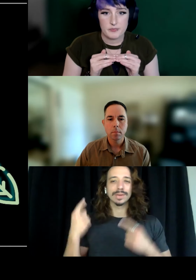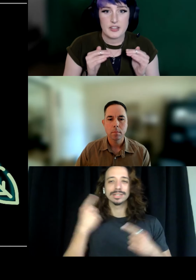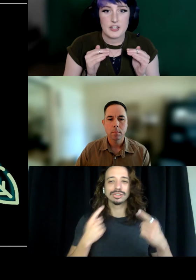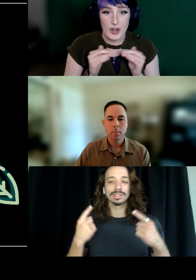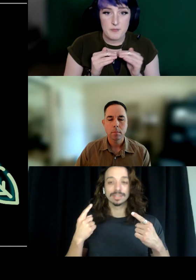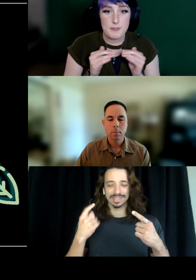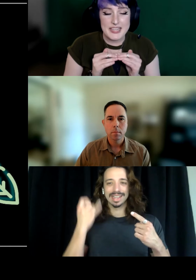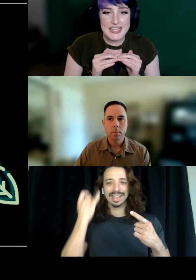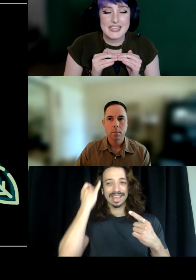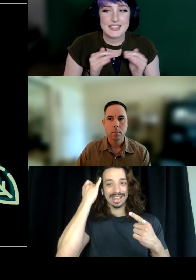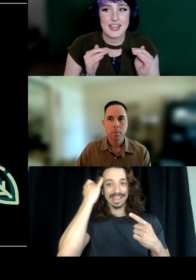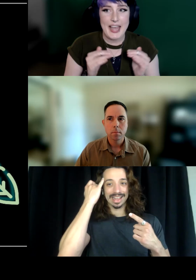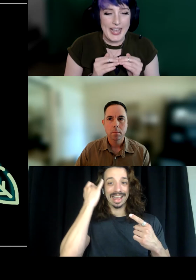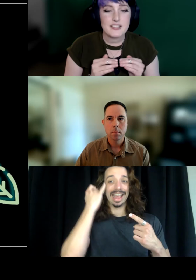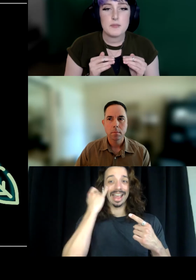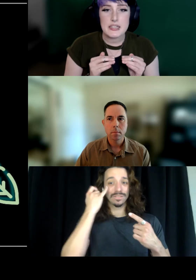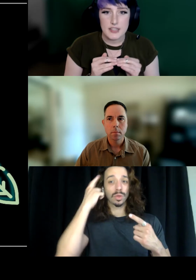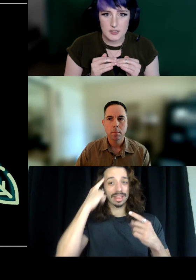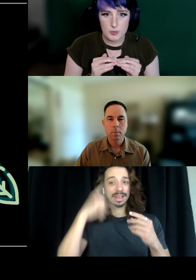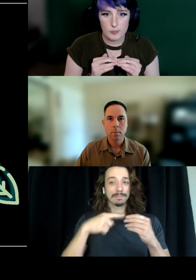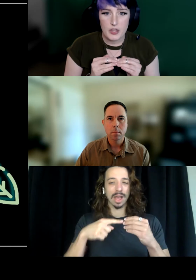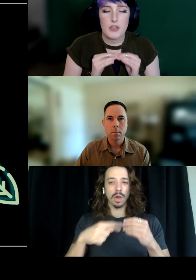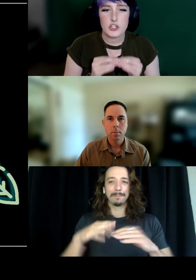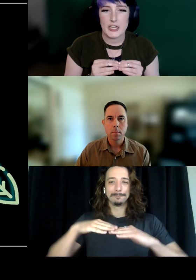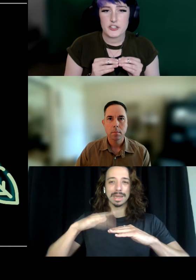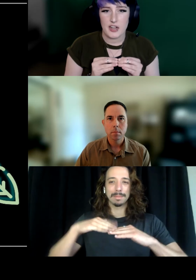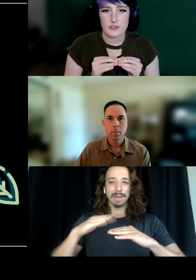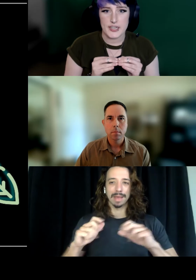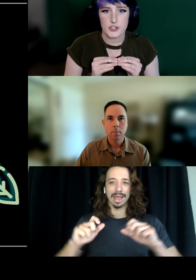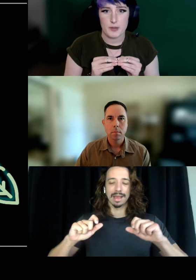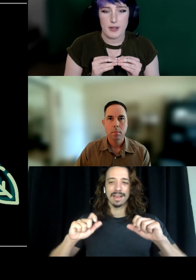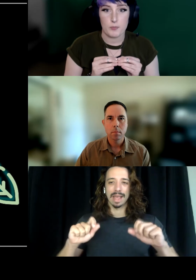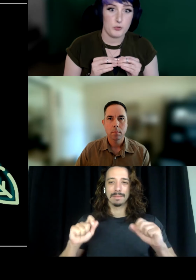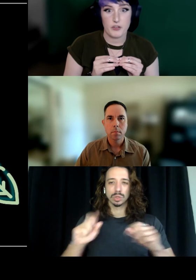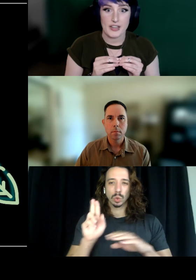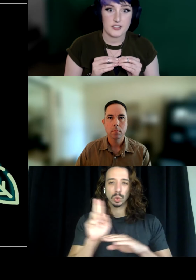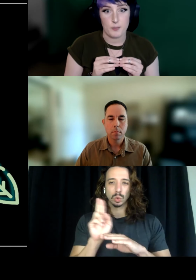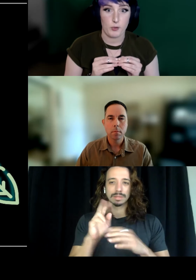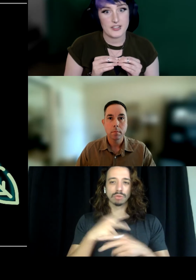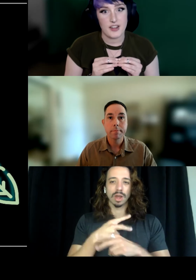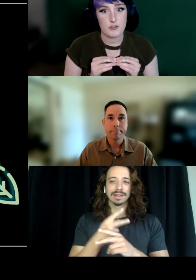your MVP has to be accessible, that changes the conversation about move fast and break stuff.